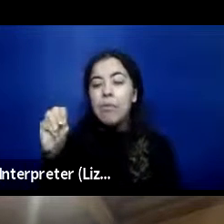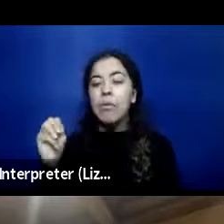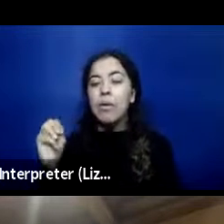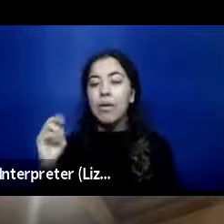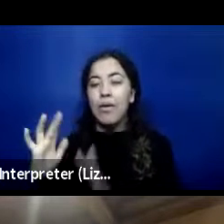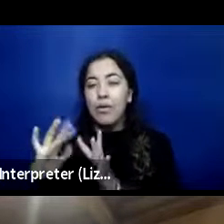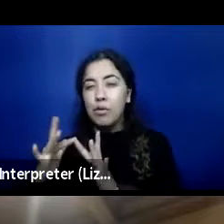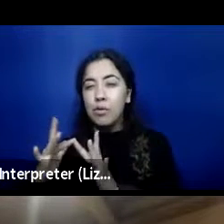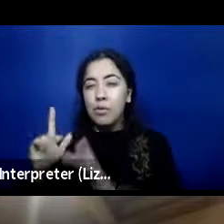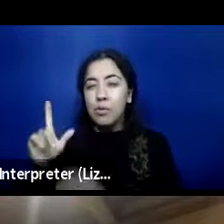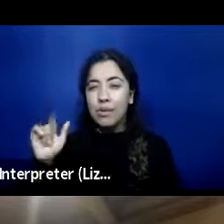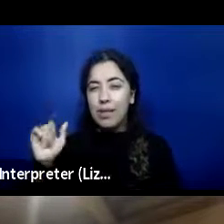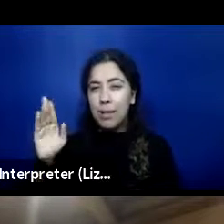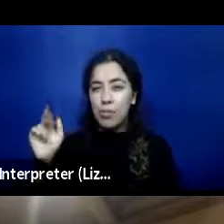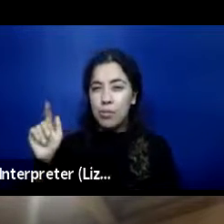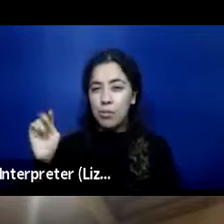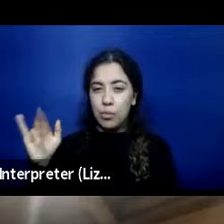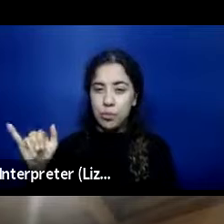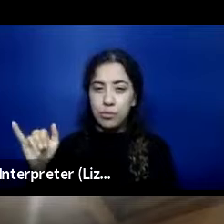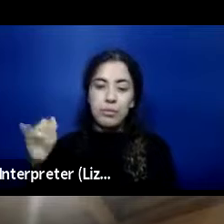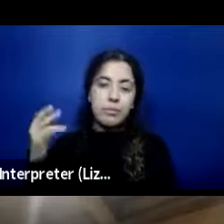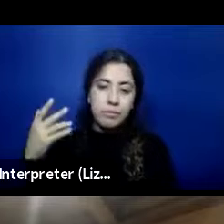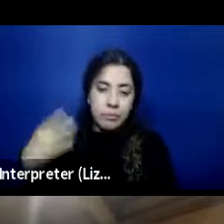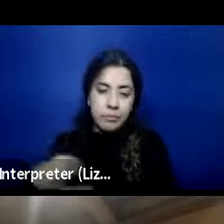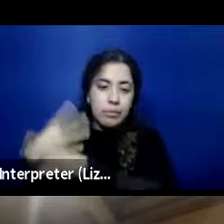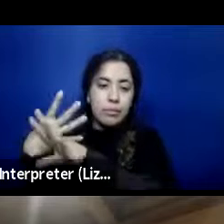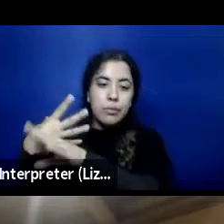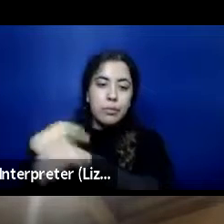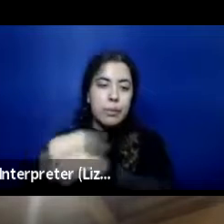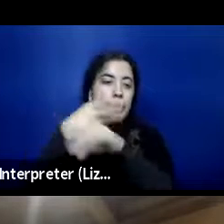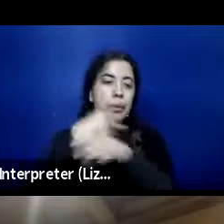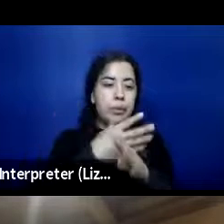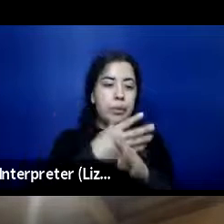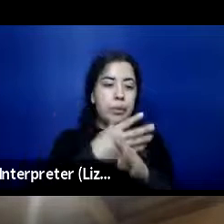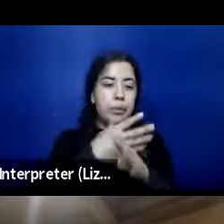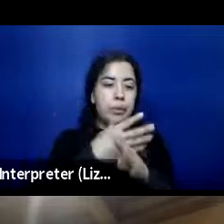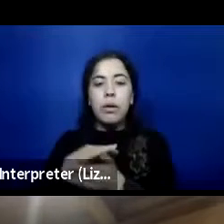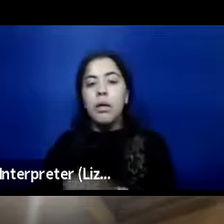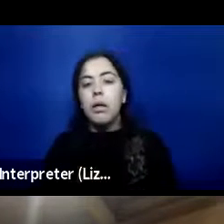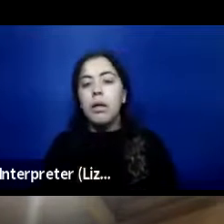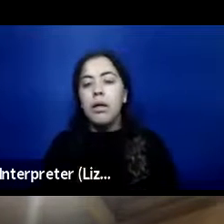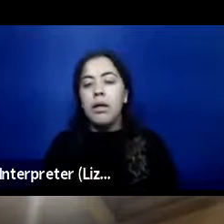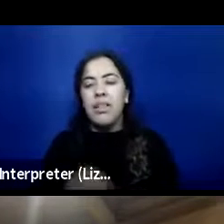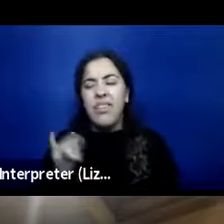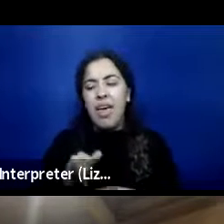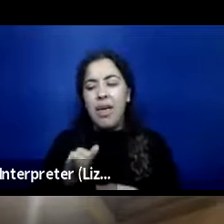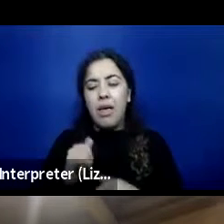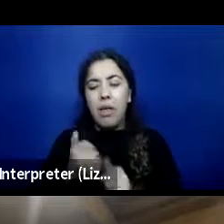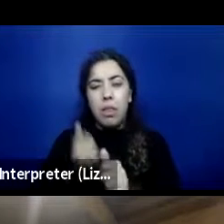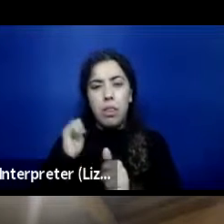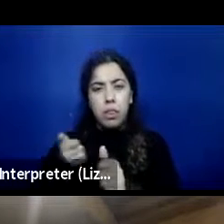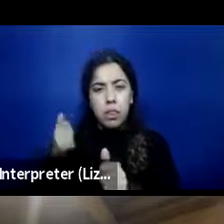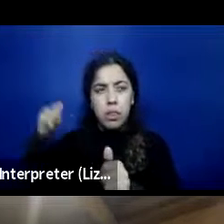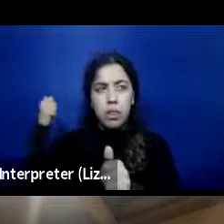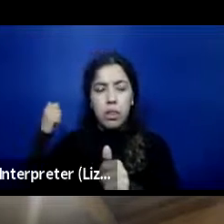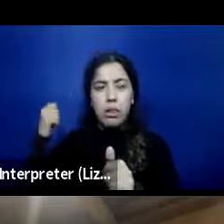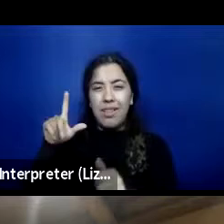And we're settings students with disabilities up to be perpetually behind if we don't include them